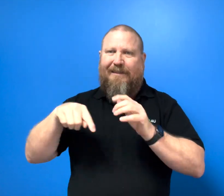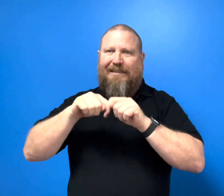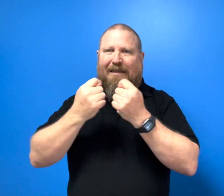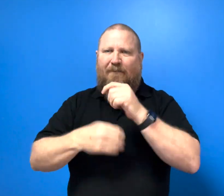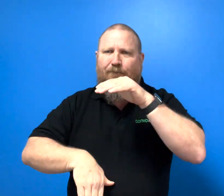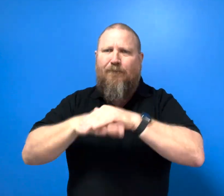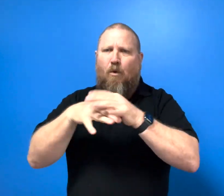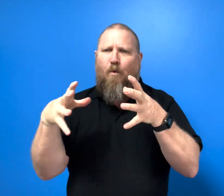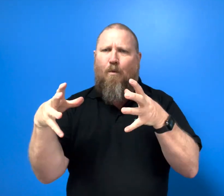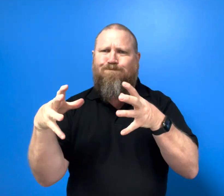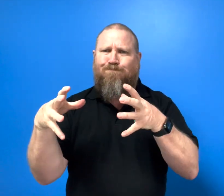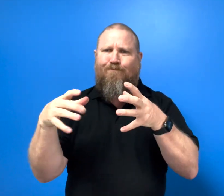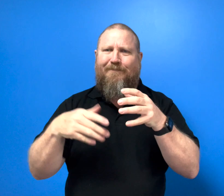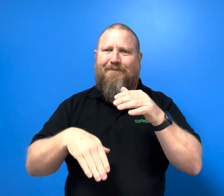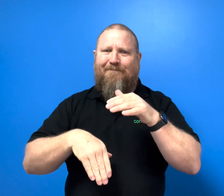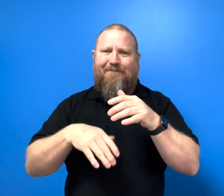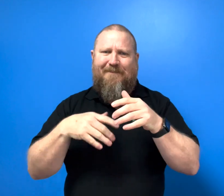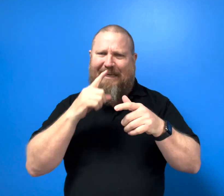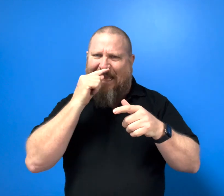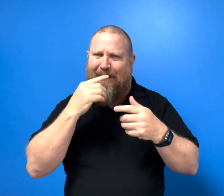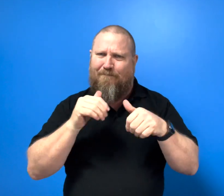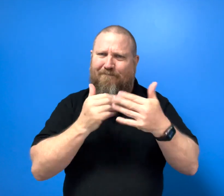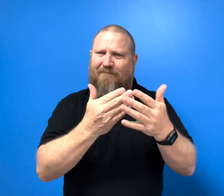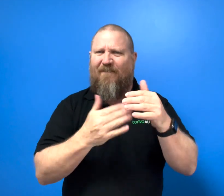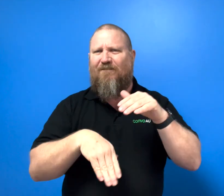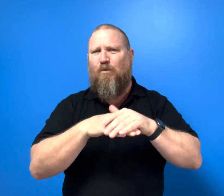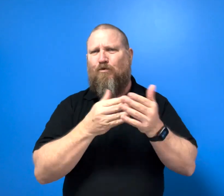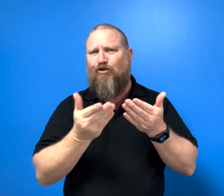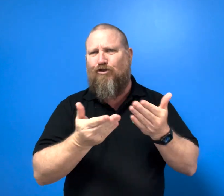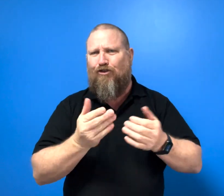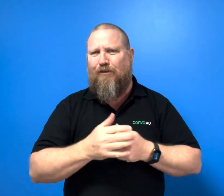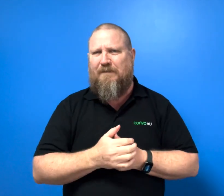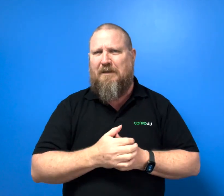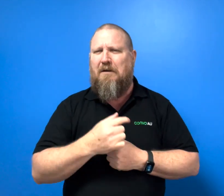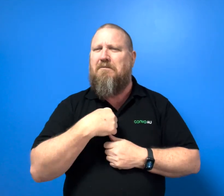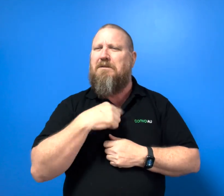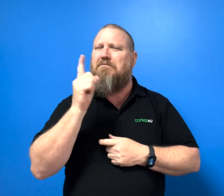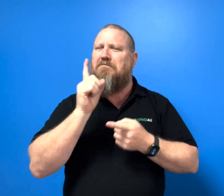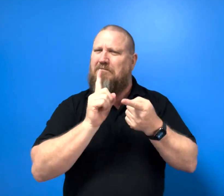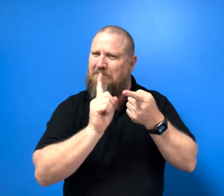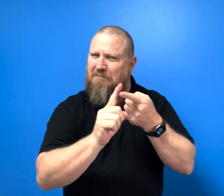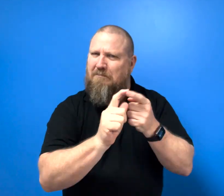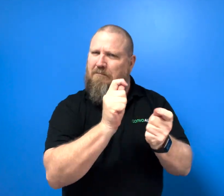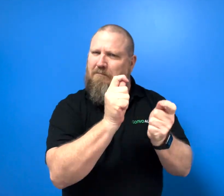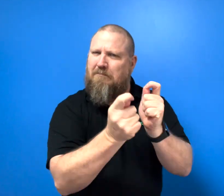interpreting team are committed to Convo Australia, and they are committed to making sure you have excellent access in the community.